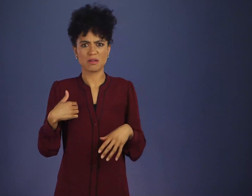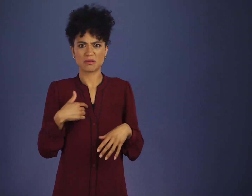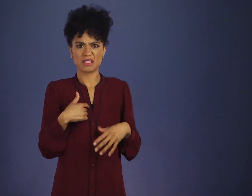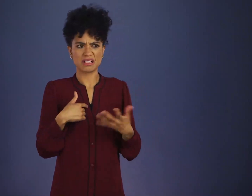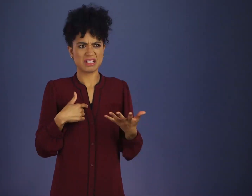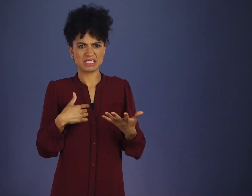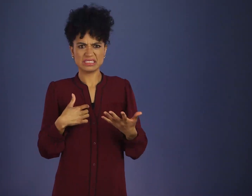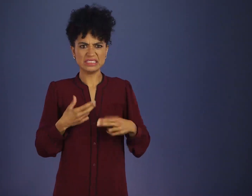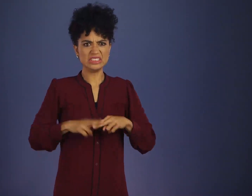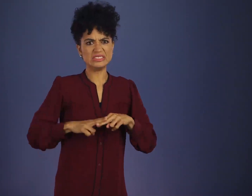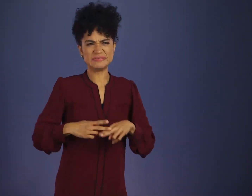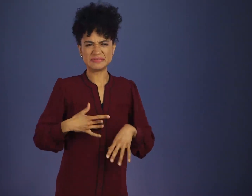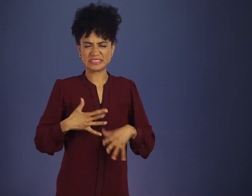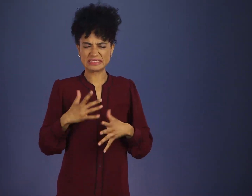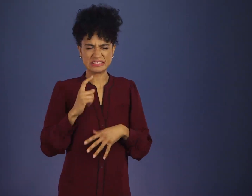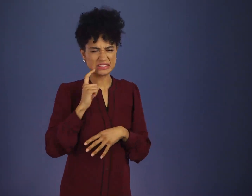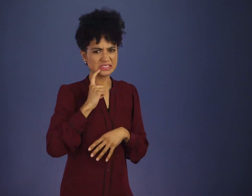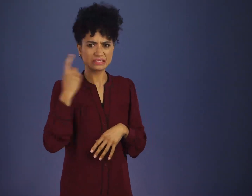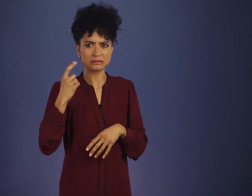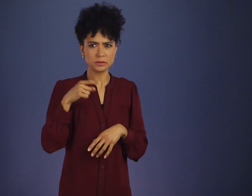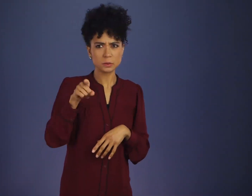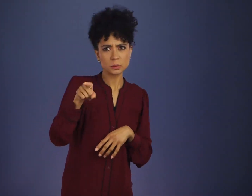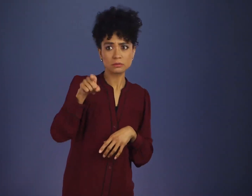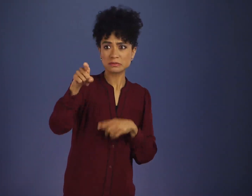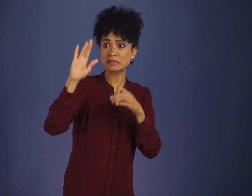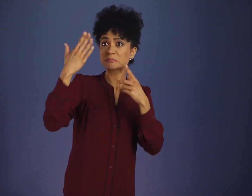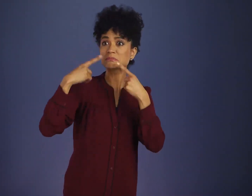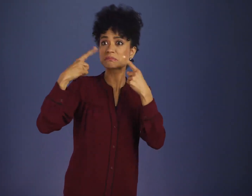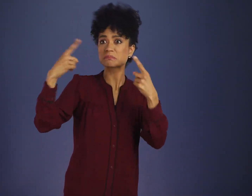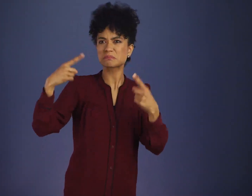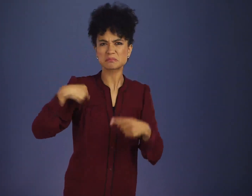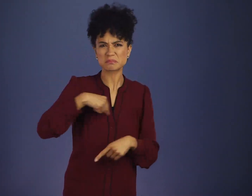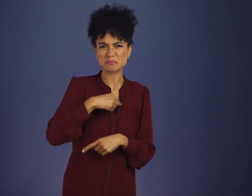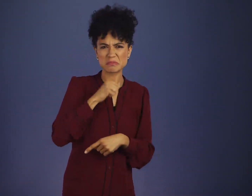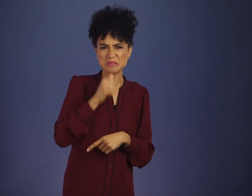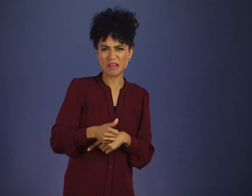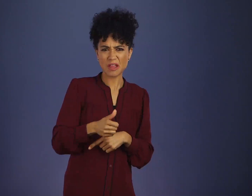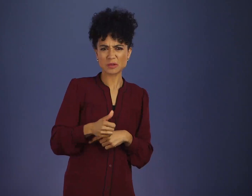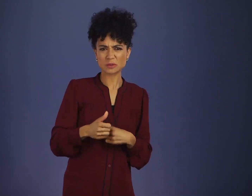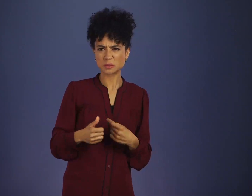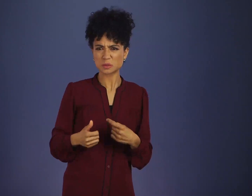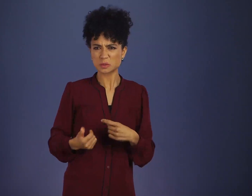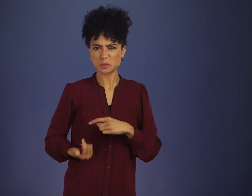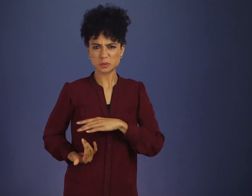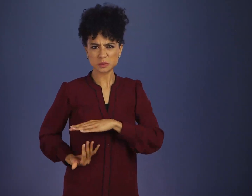to be envious when the ambitions of others seem to be realized while ours are not.